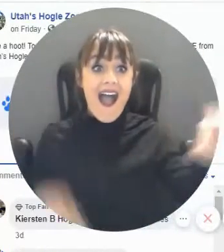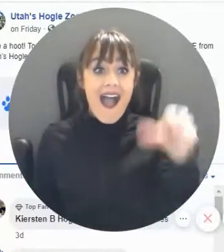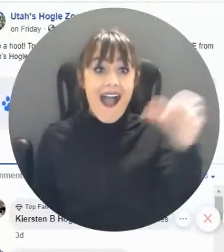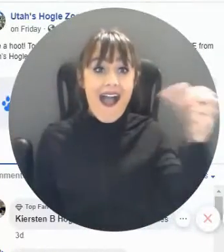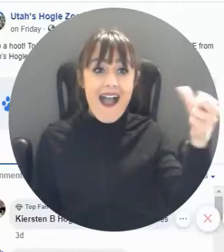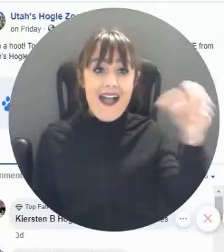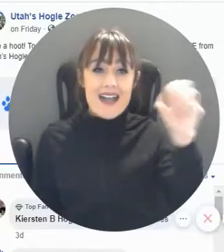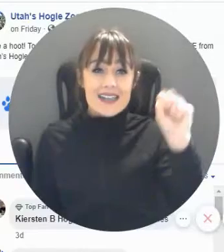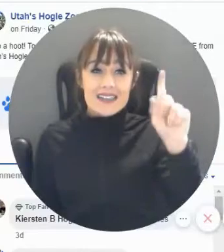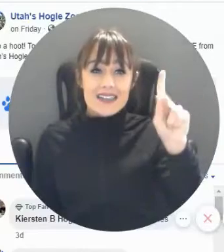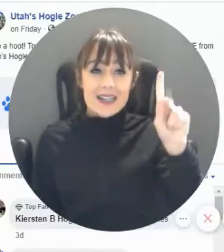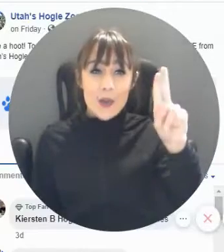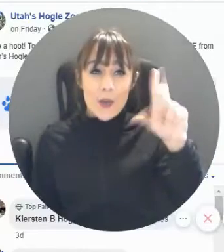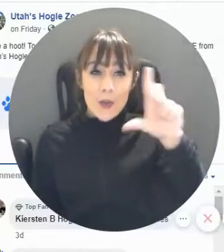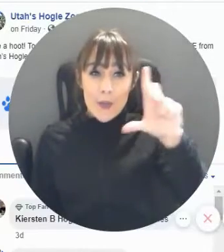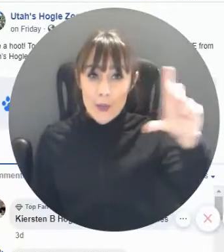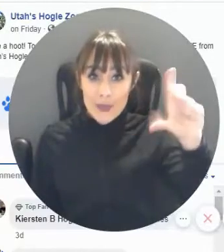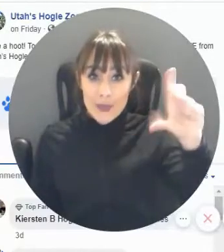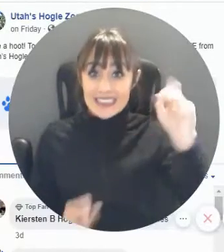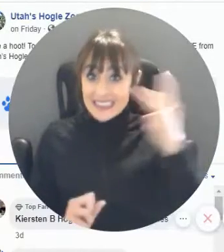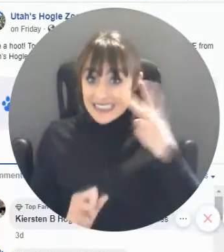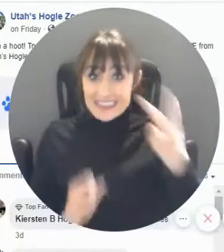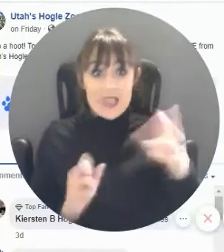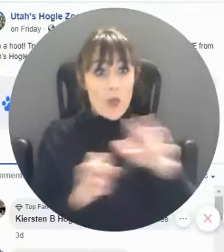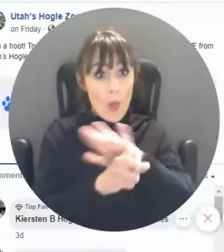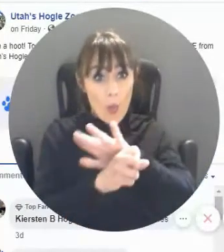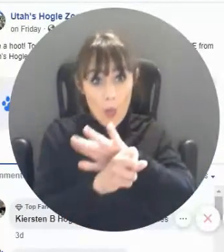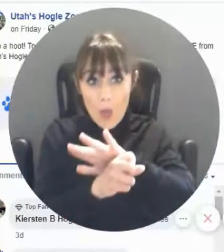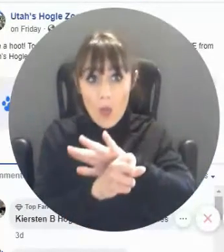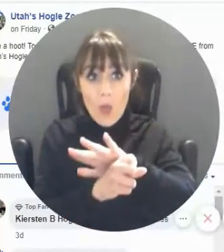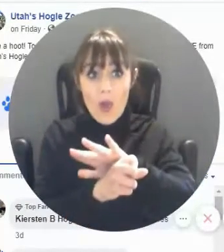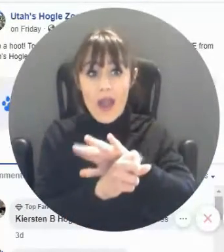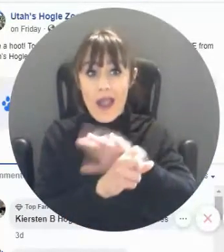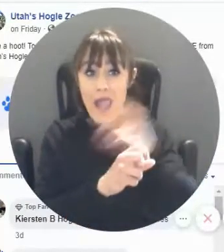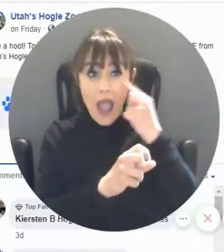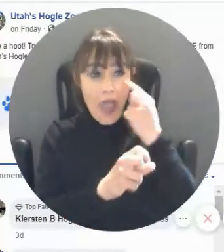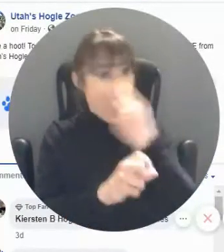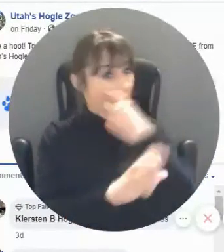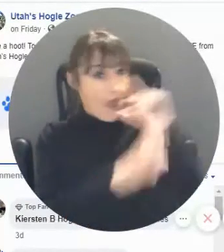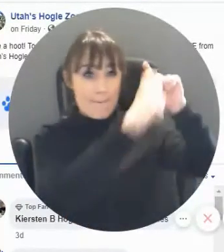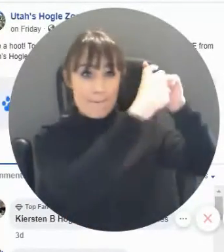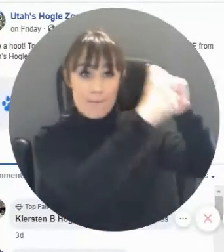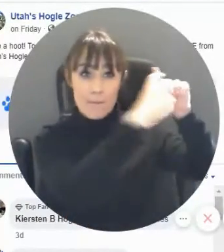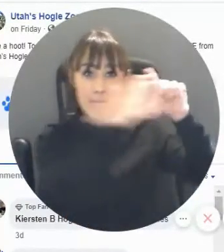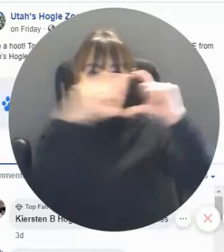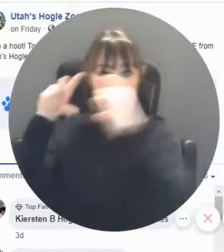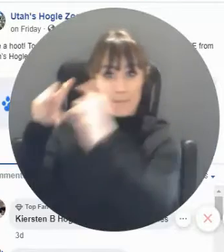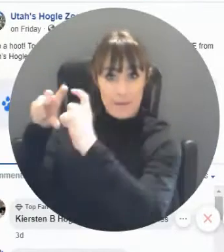orbital socket, where that eye would be.